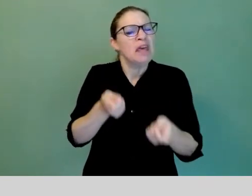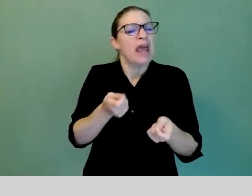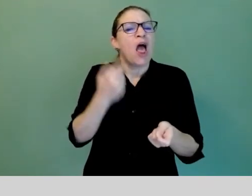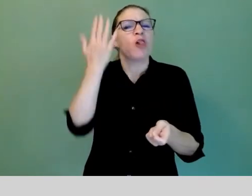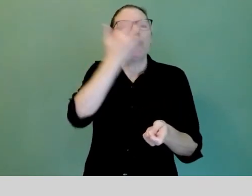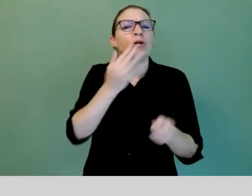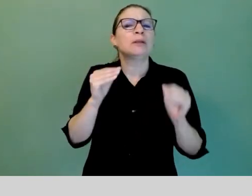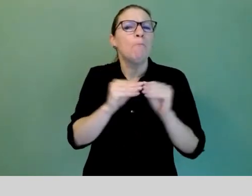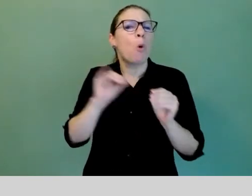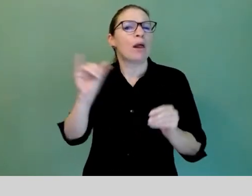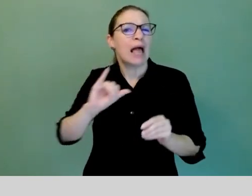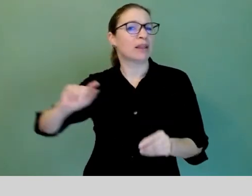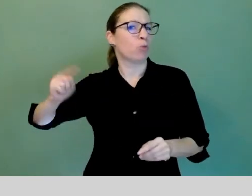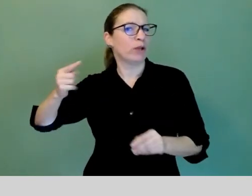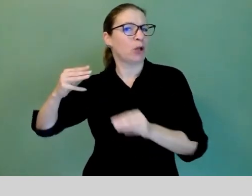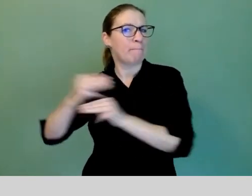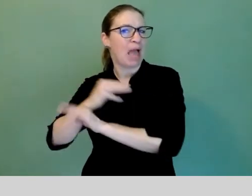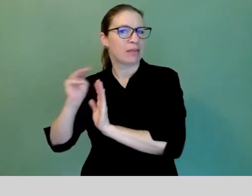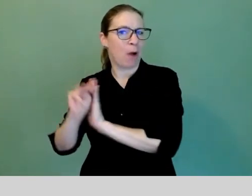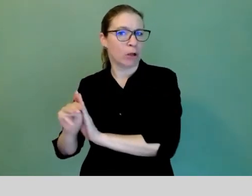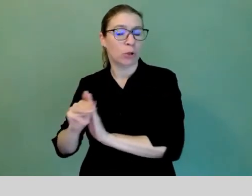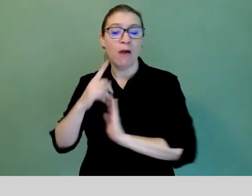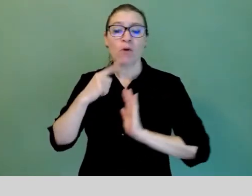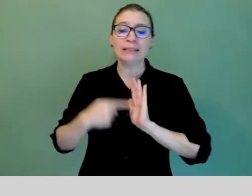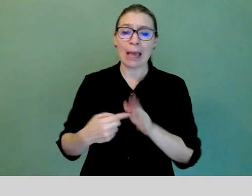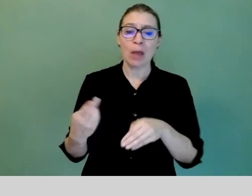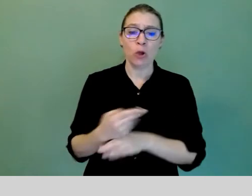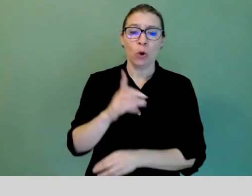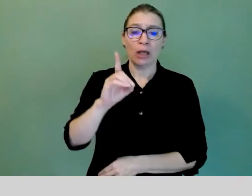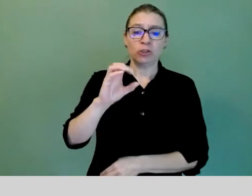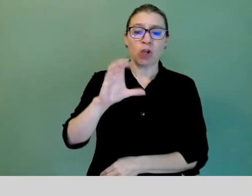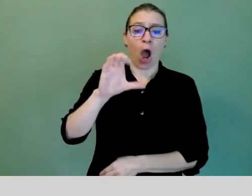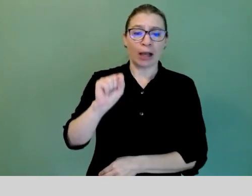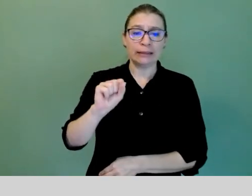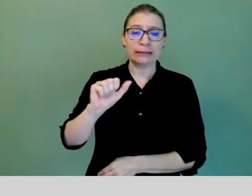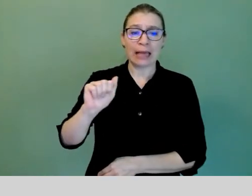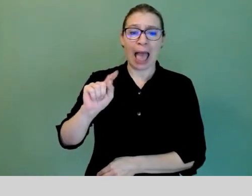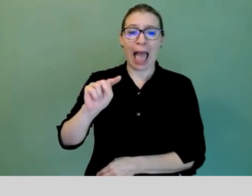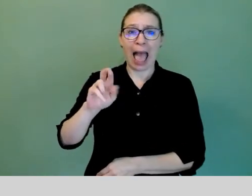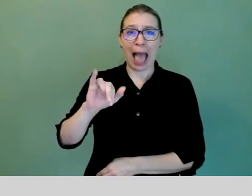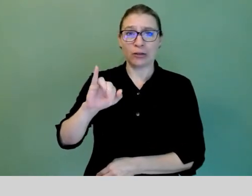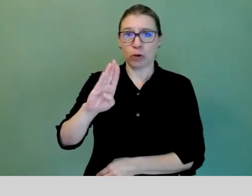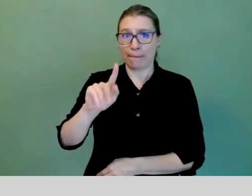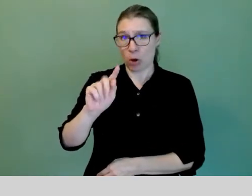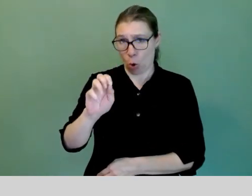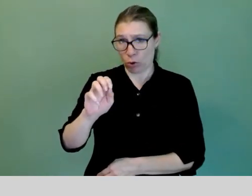I should probably get it to use the docs attribute of the underlying math module, and I should probably implement repr